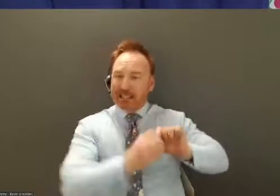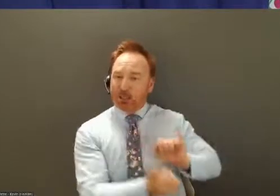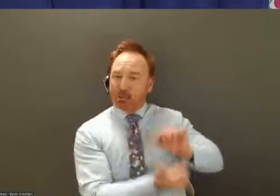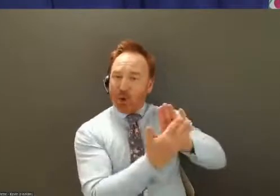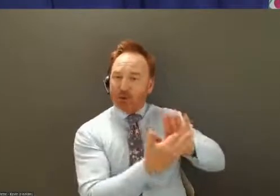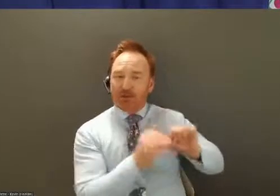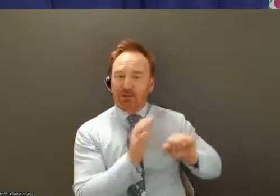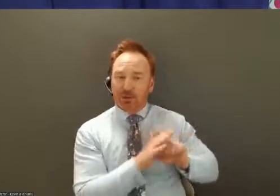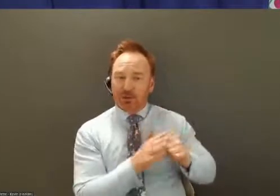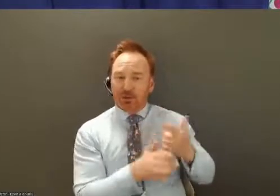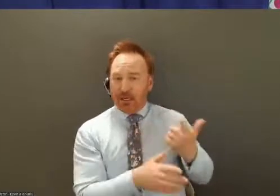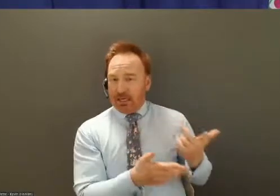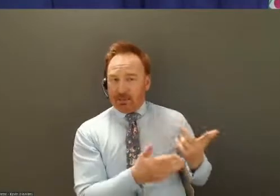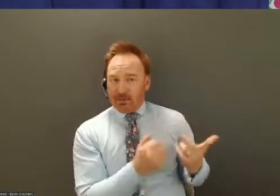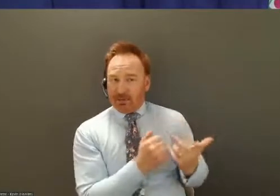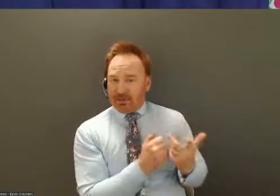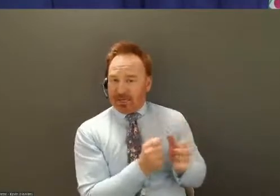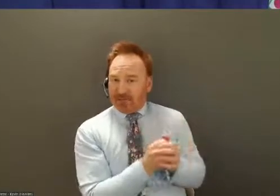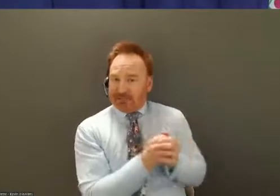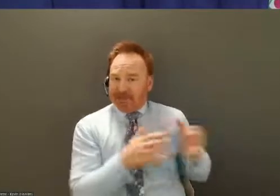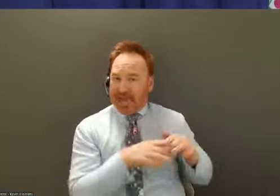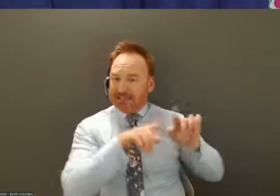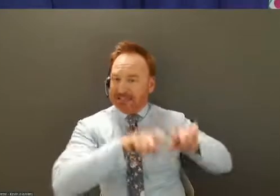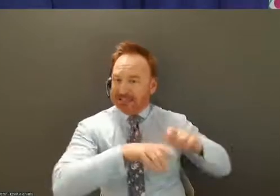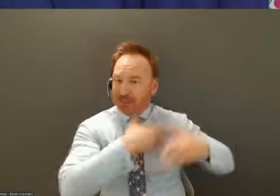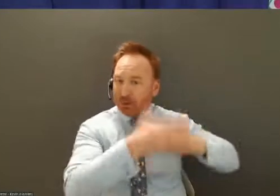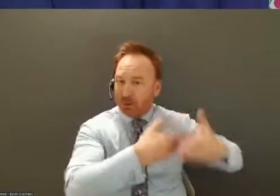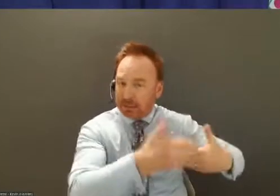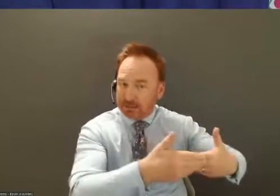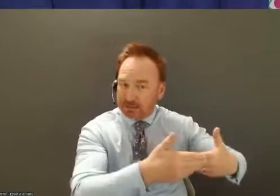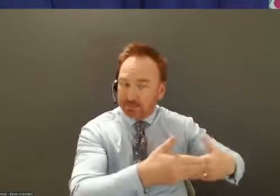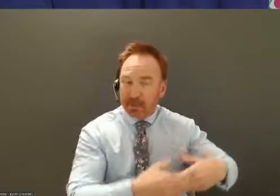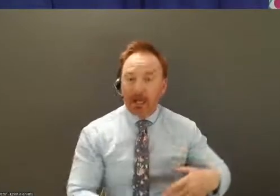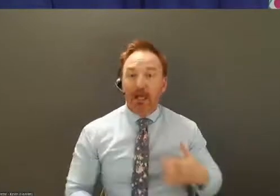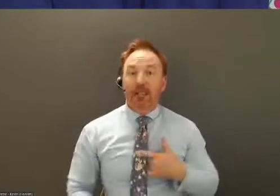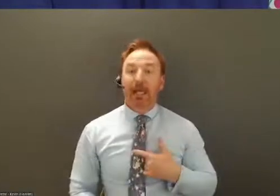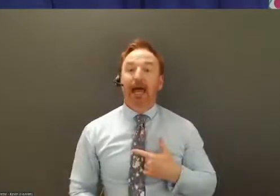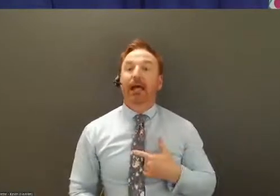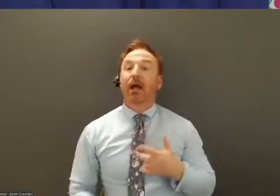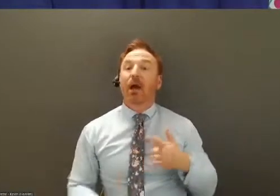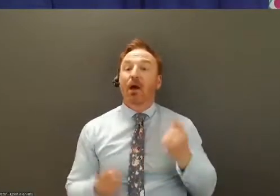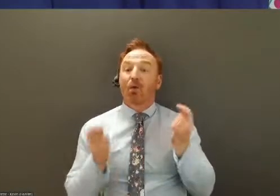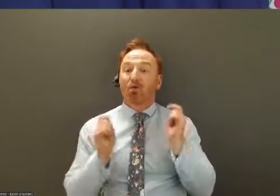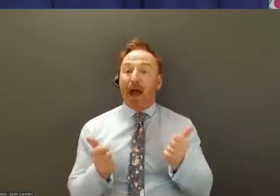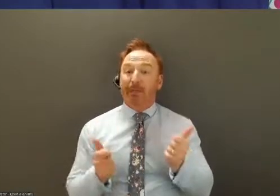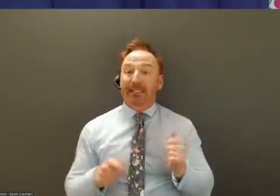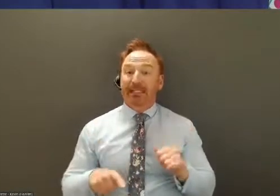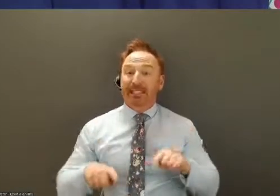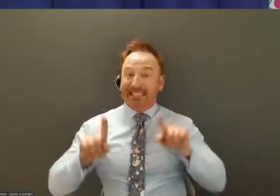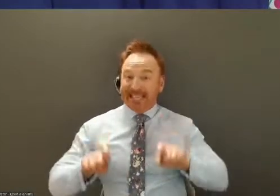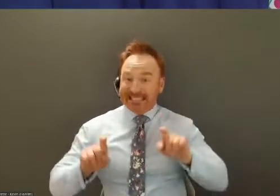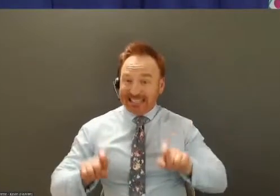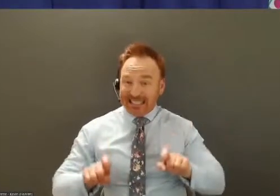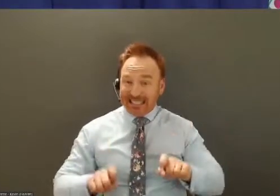Reads -- reinforce and support those who are self isolating. And we need to screen those who